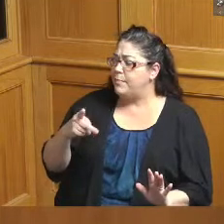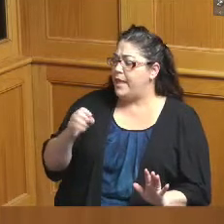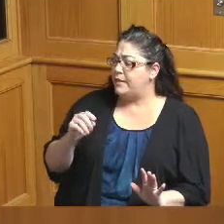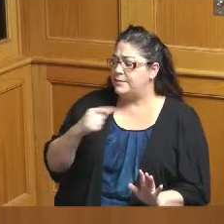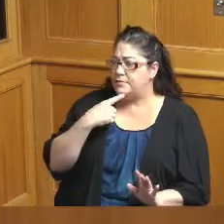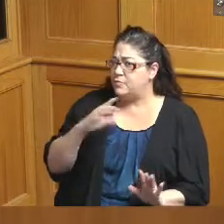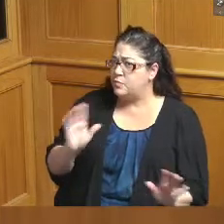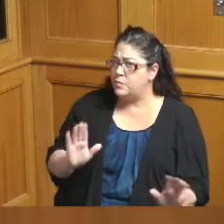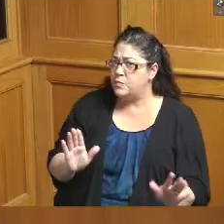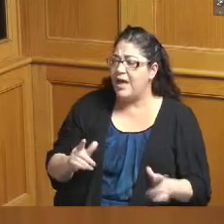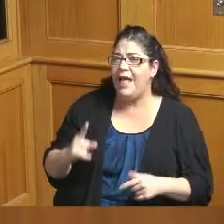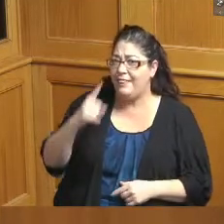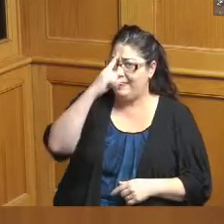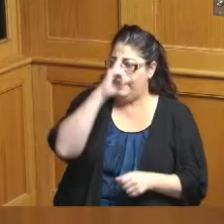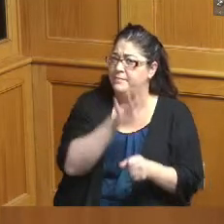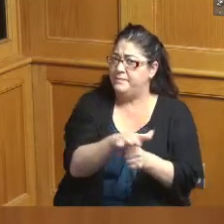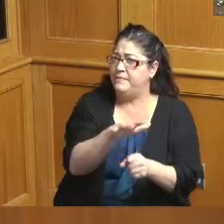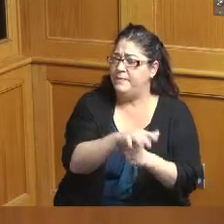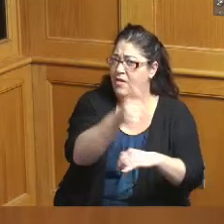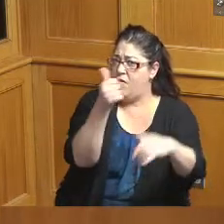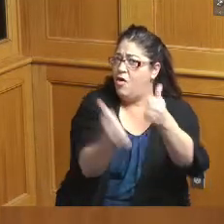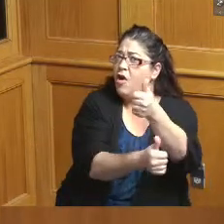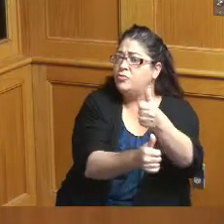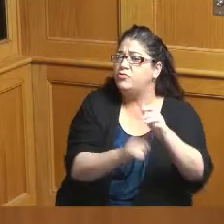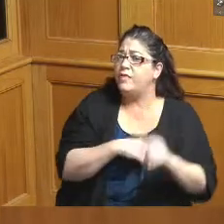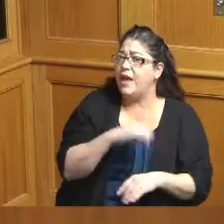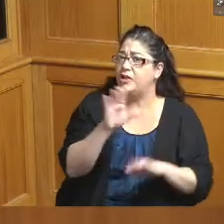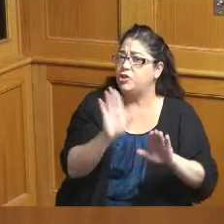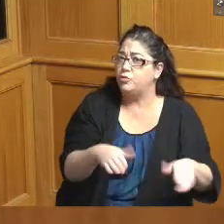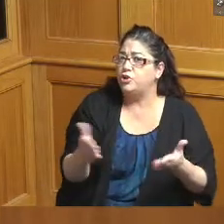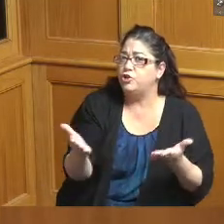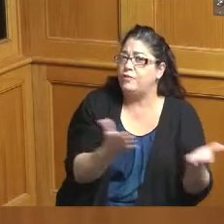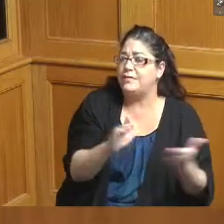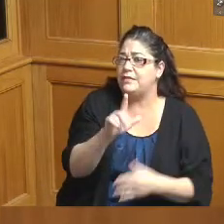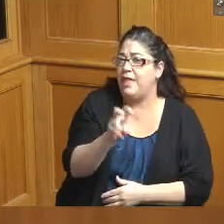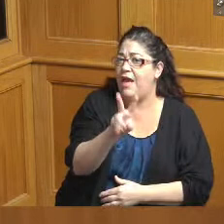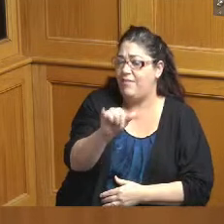have we're covered with the Children's Services Levy we have now so we have opportunities in